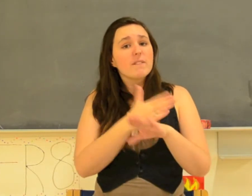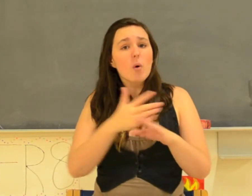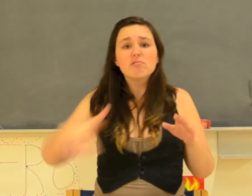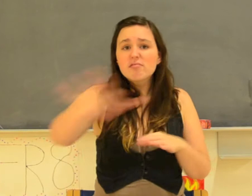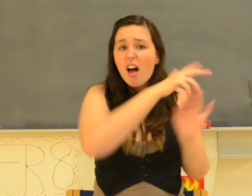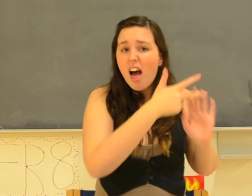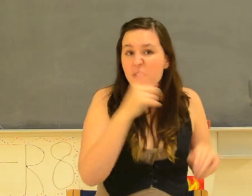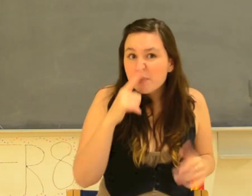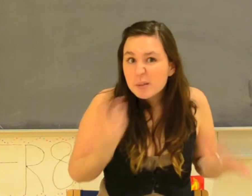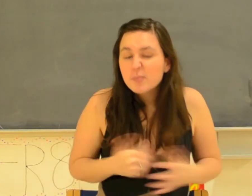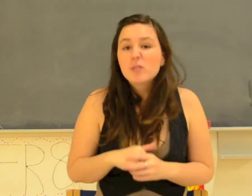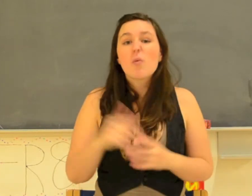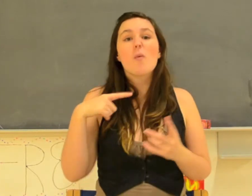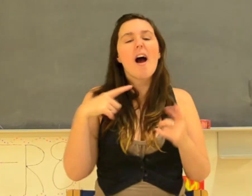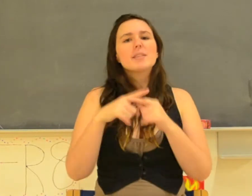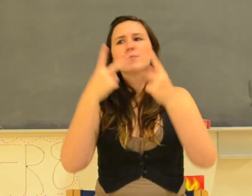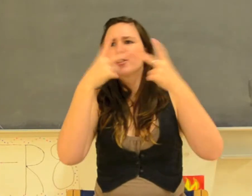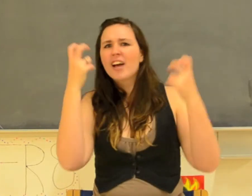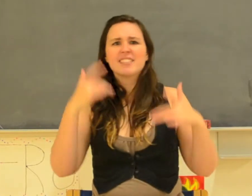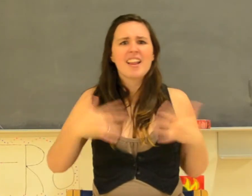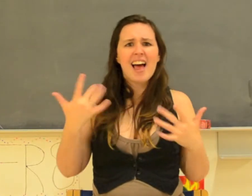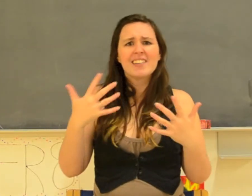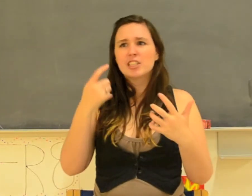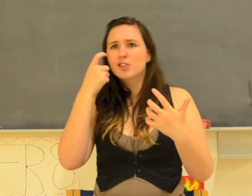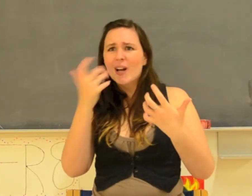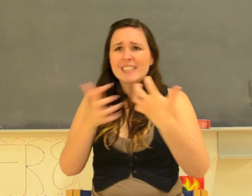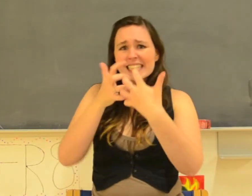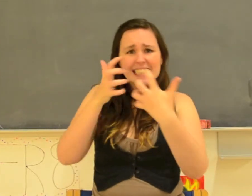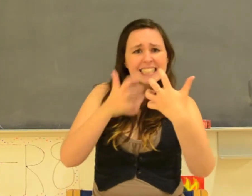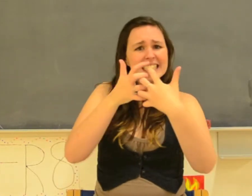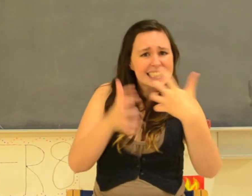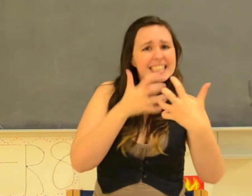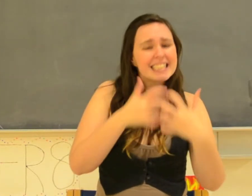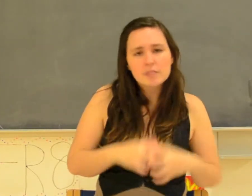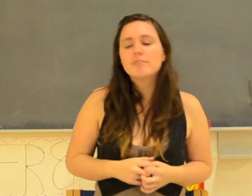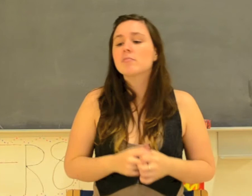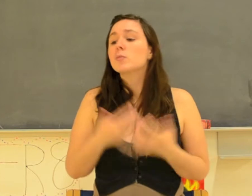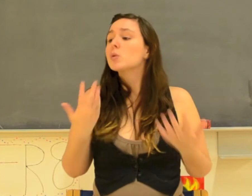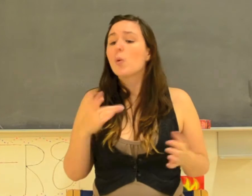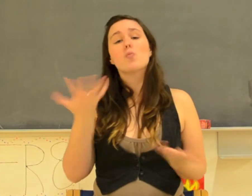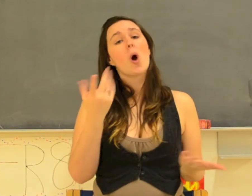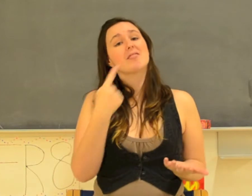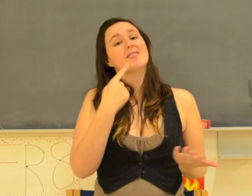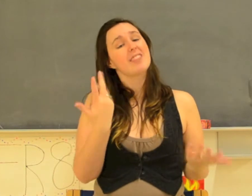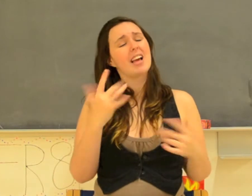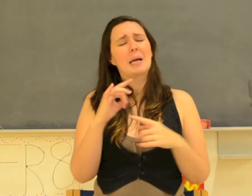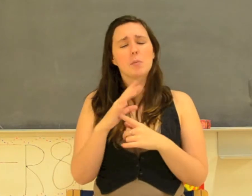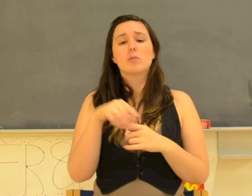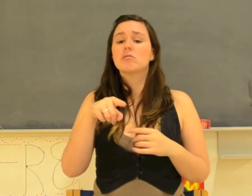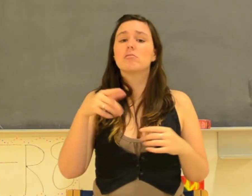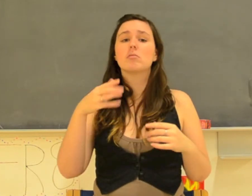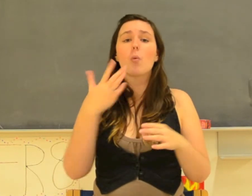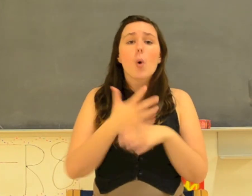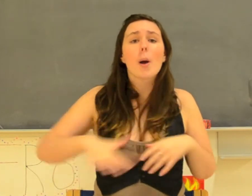than their peers which is mainly due to stress and trying to fit in to the rest of society. It is extremely vital in the